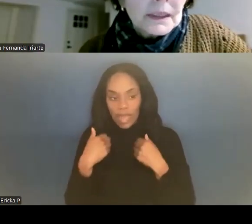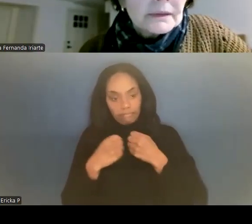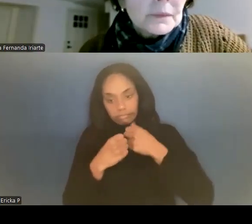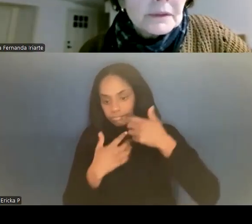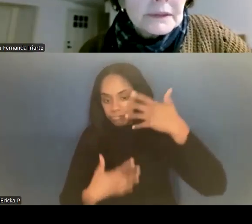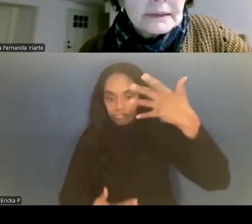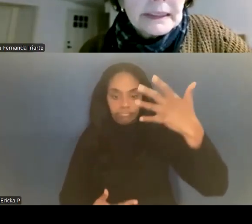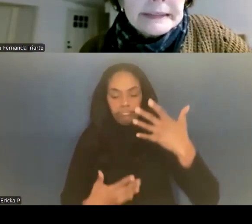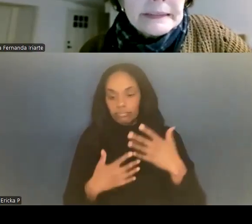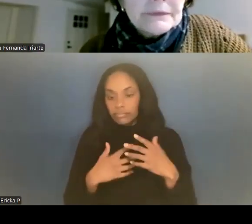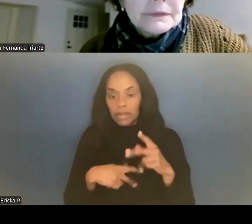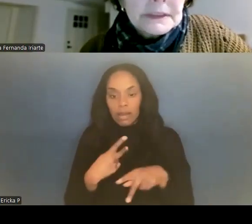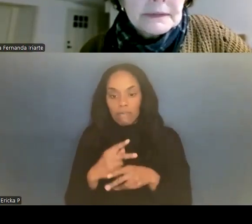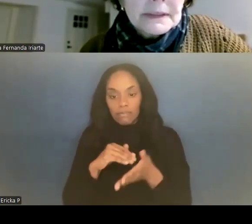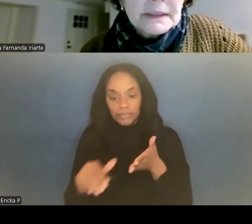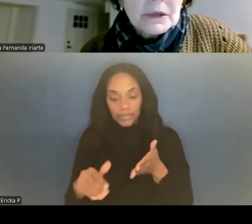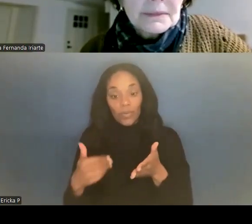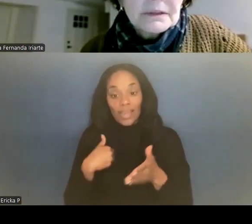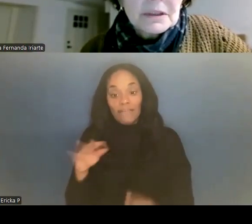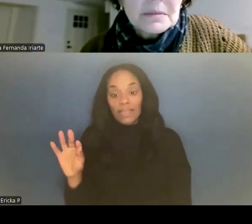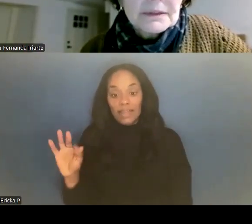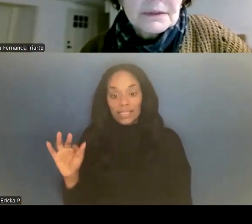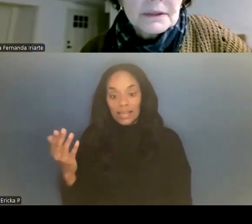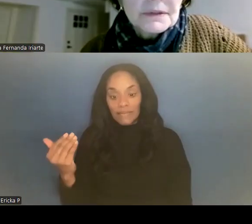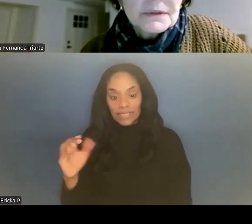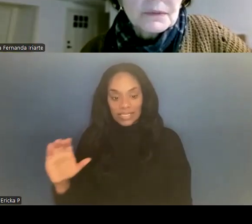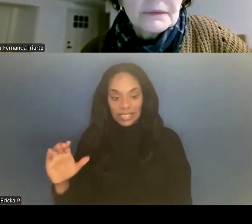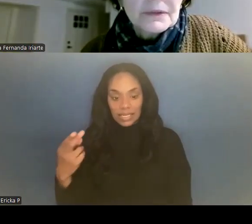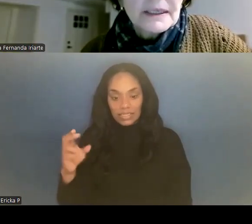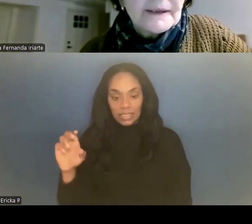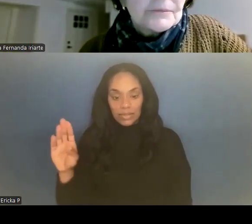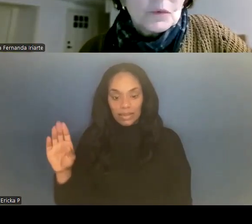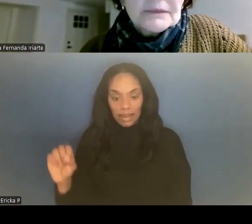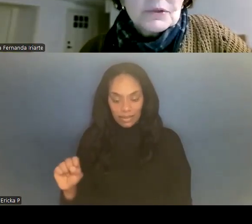And then we've got the 1915 C home and Community-Based services waiver waivers.